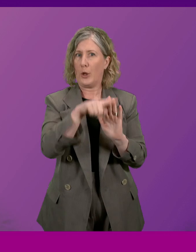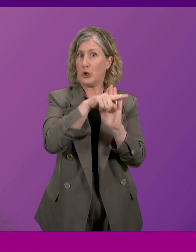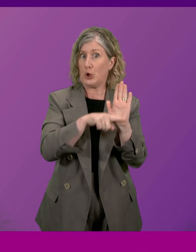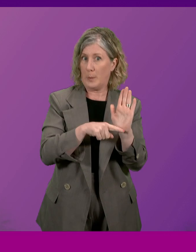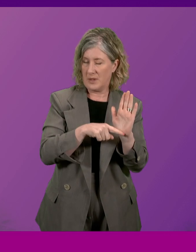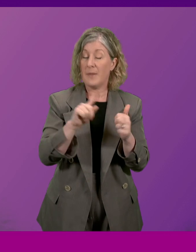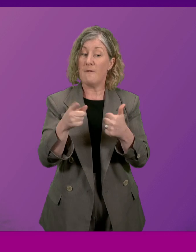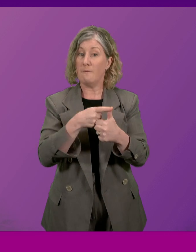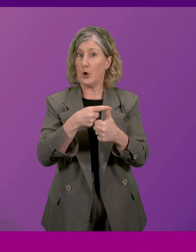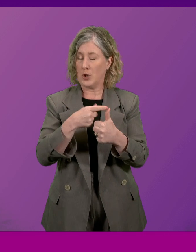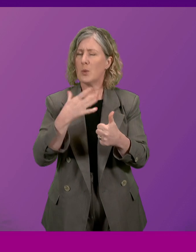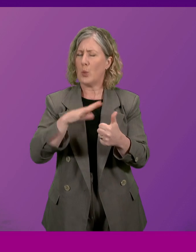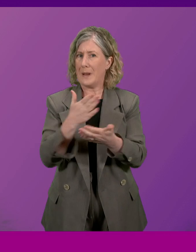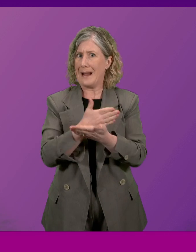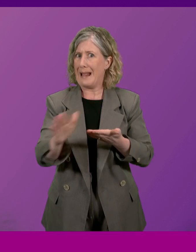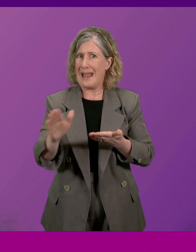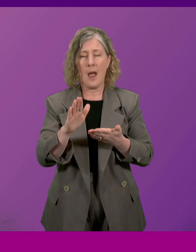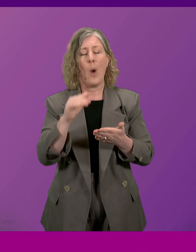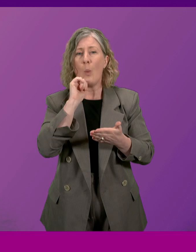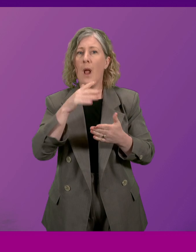I want to be clear that there will be no break in service for users